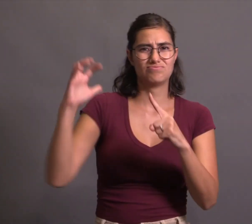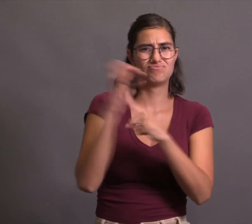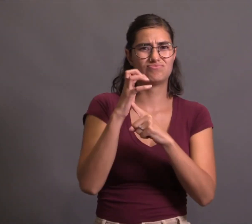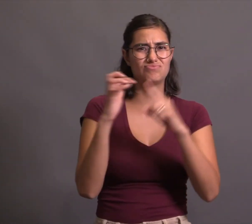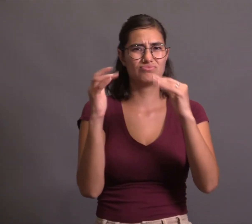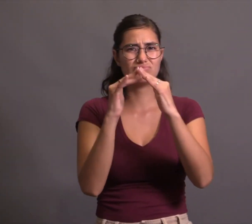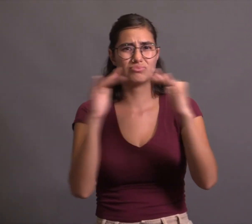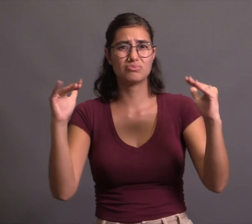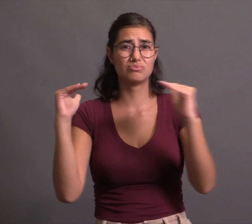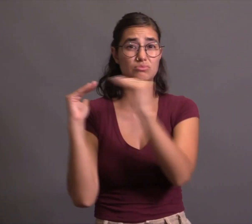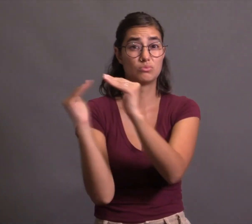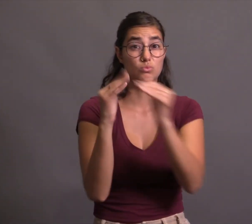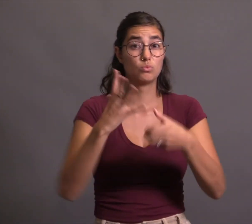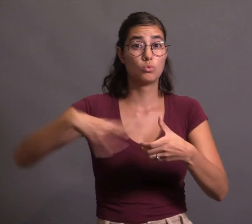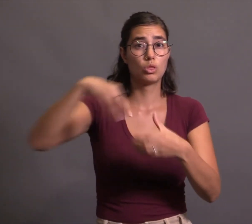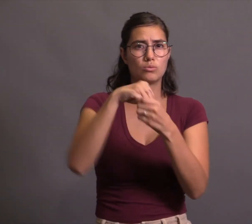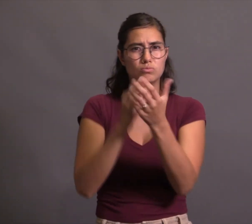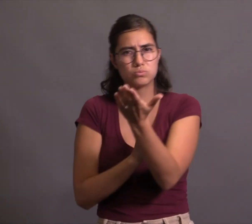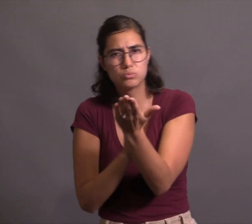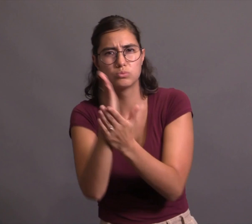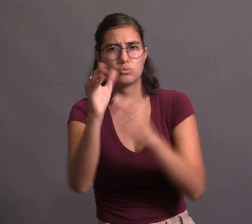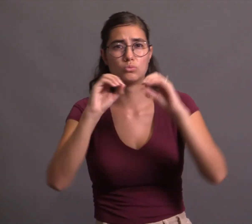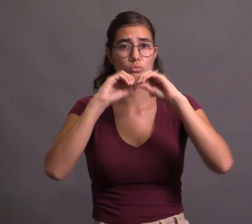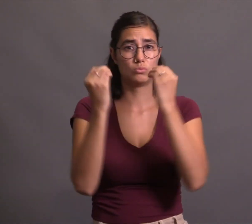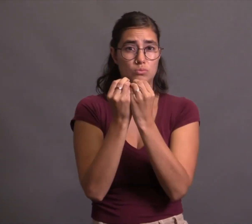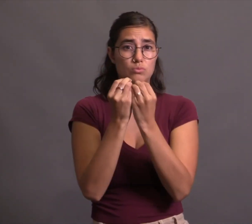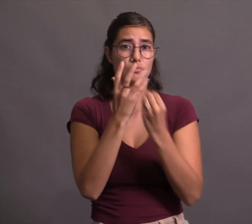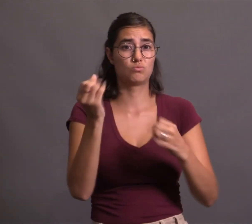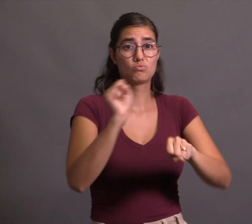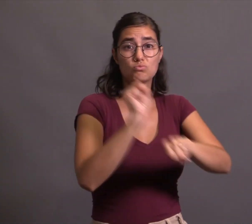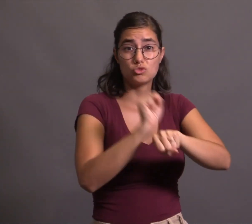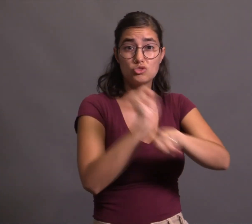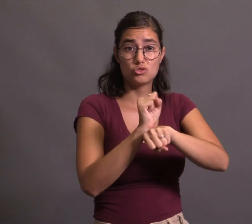Champion diversity, equity, and inclusion throughout the organization and its work.